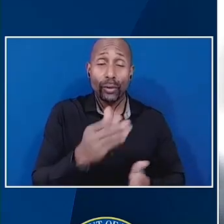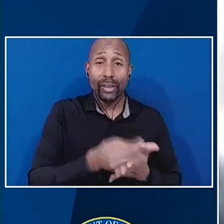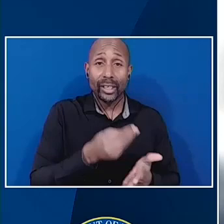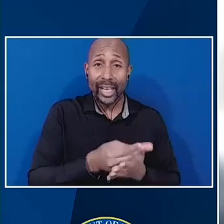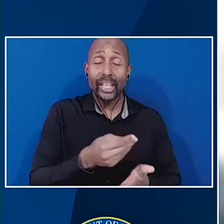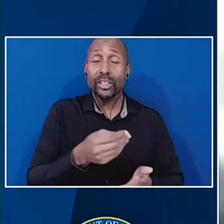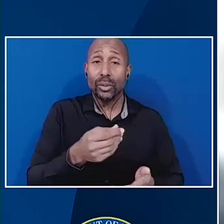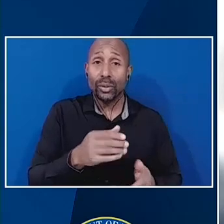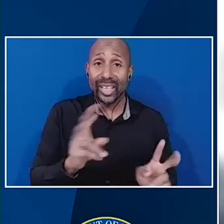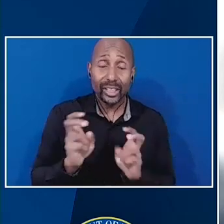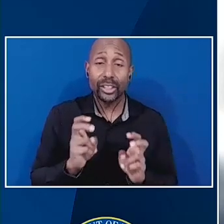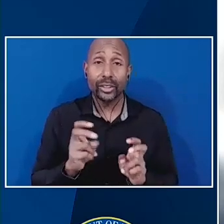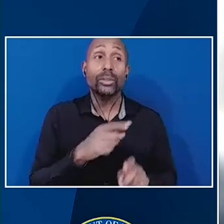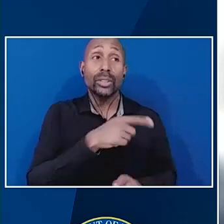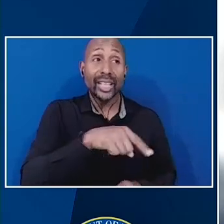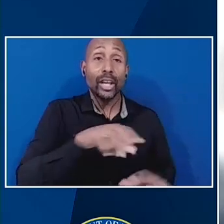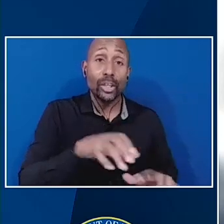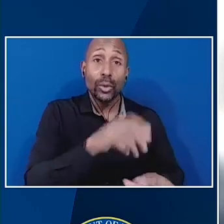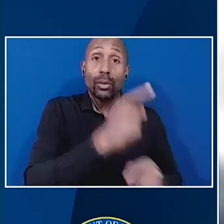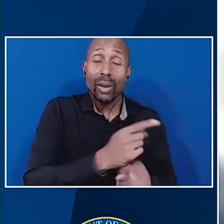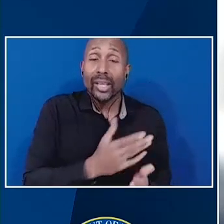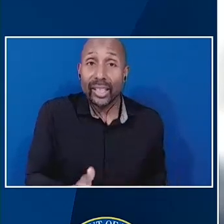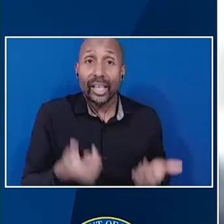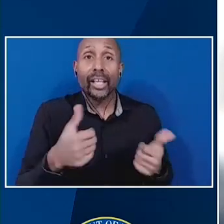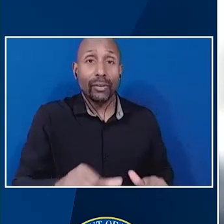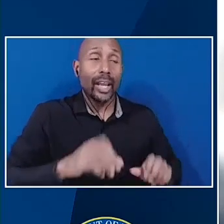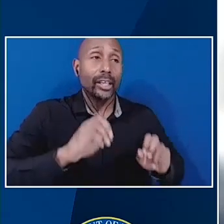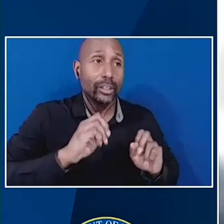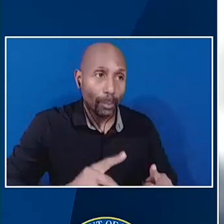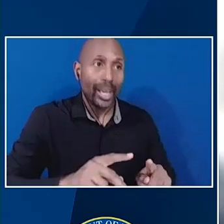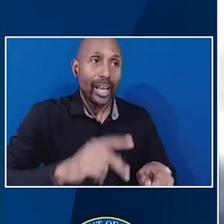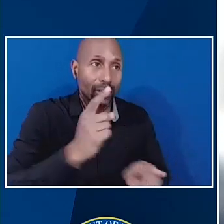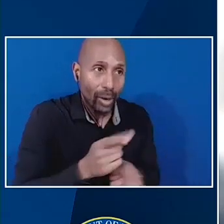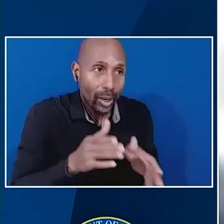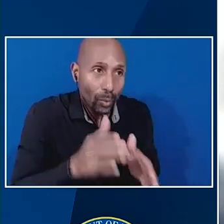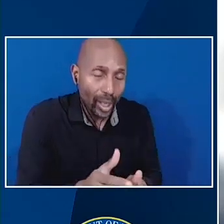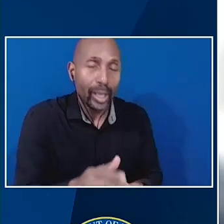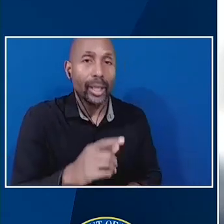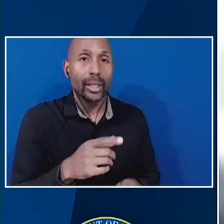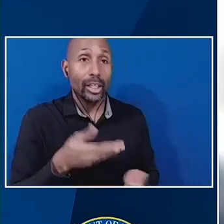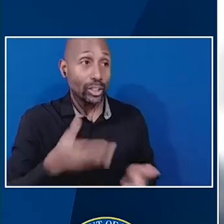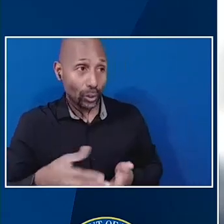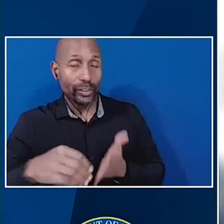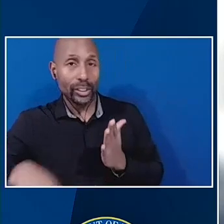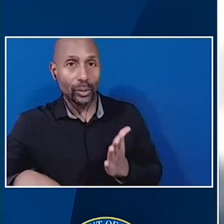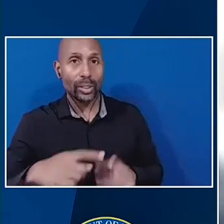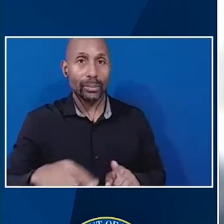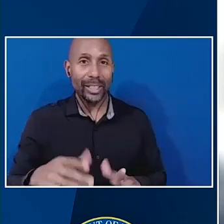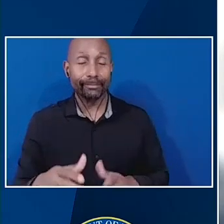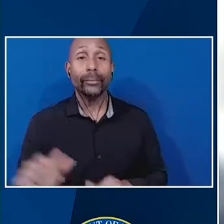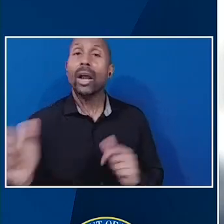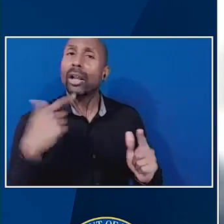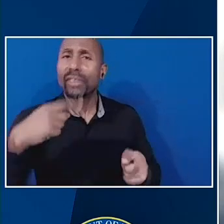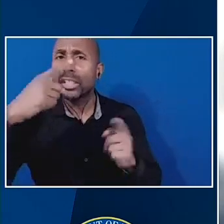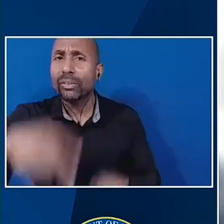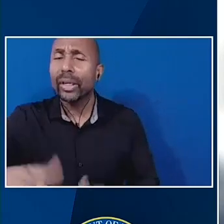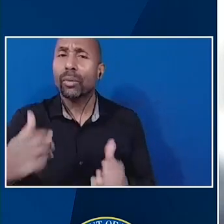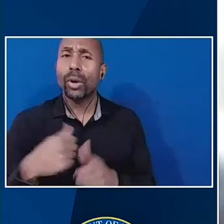currently. So I agreed. We're all in agreement around protecting students. It's just about doing this in a reasonable and a sound way.